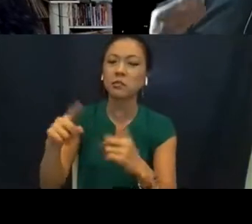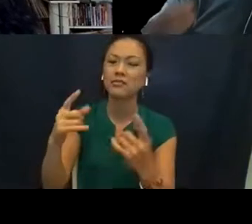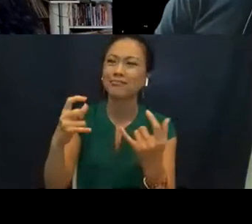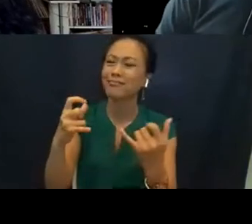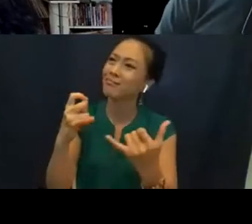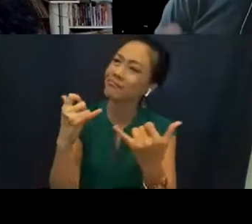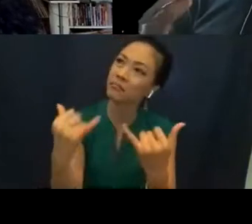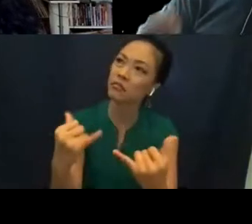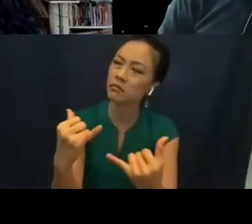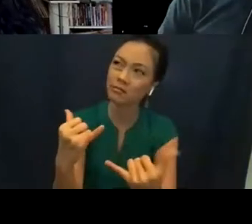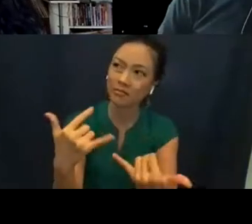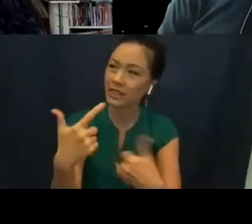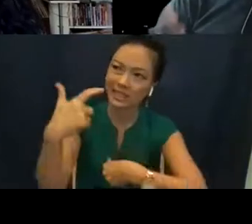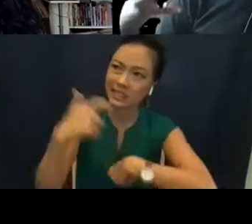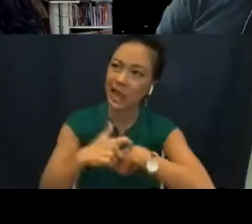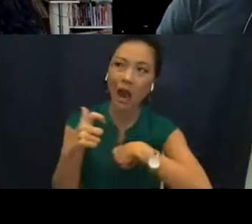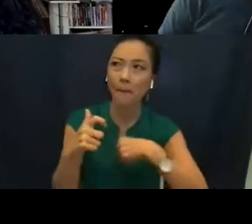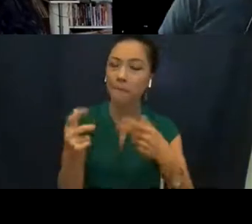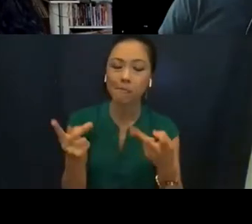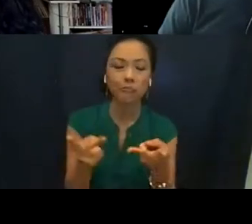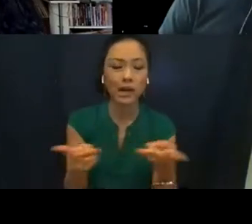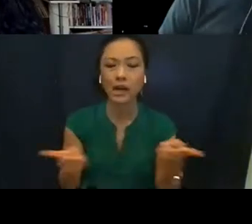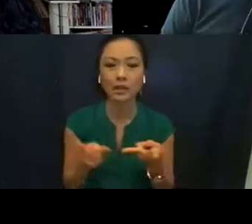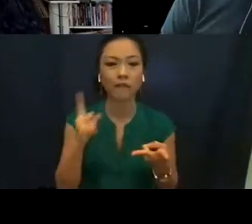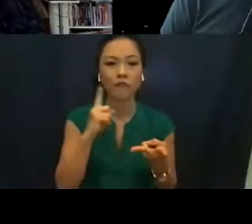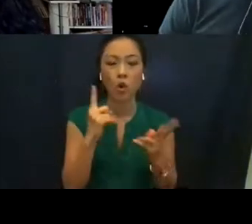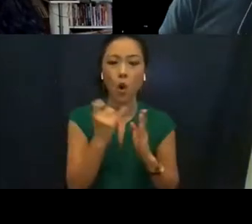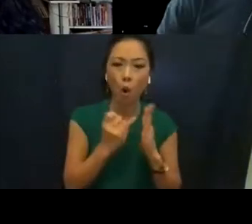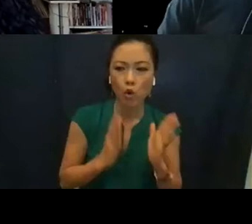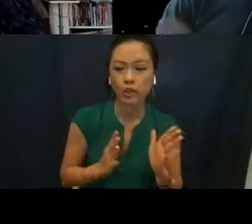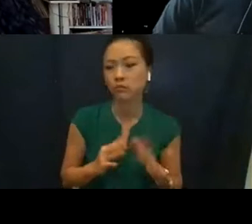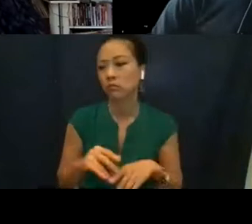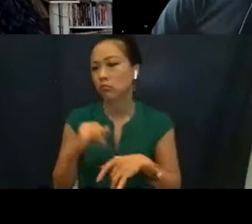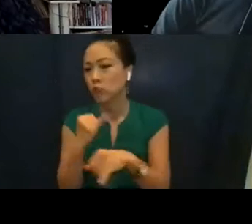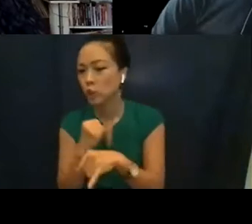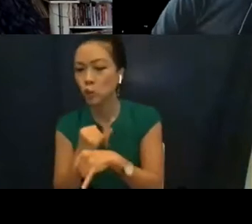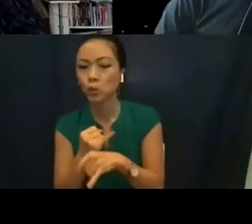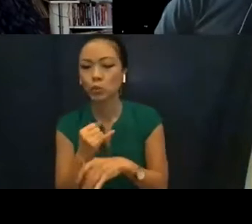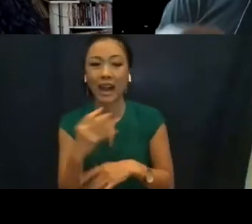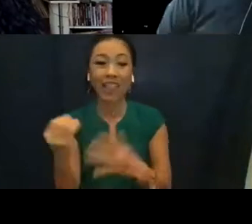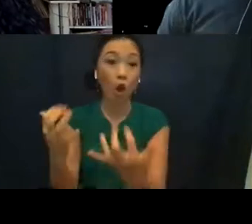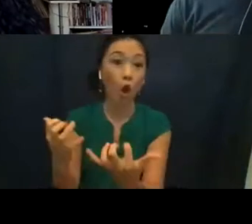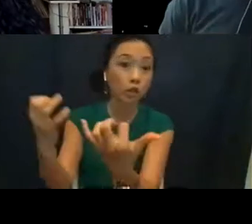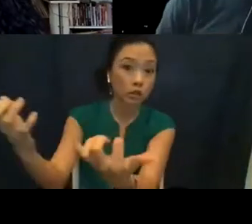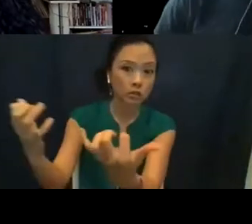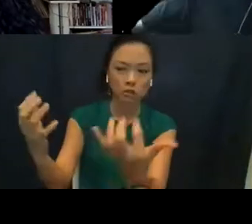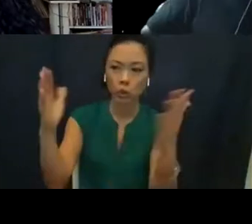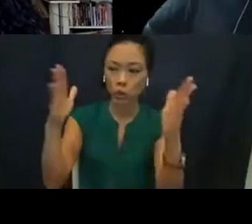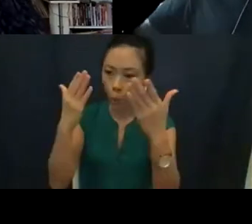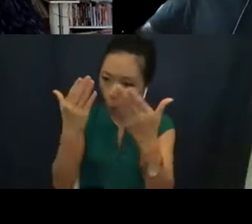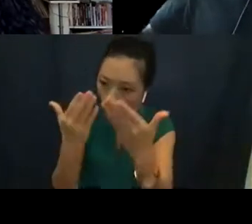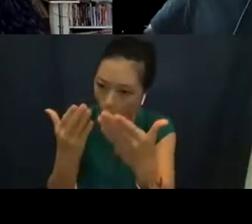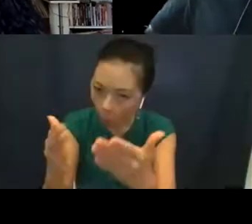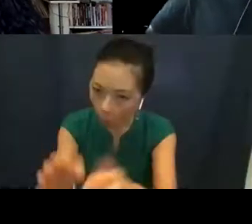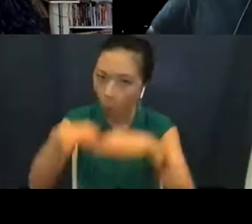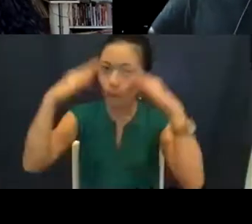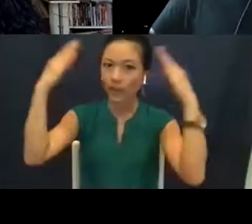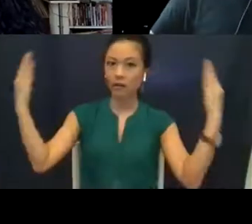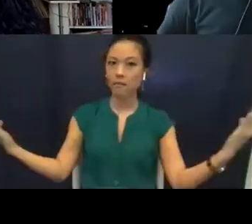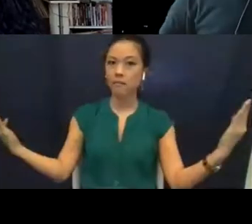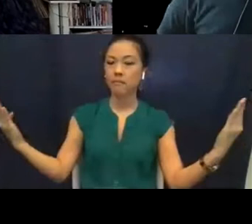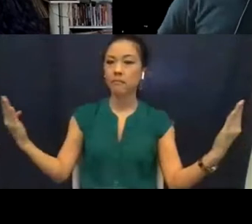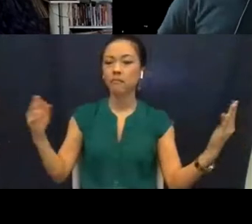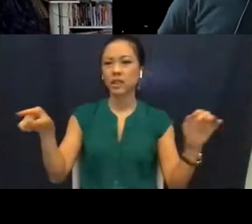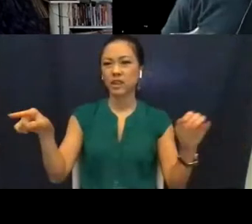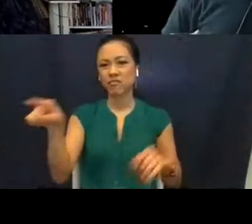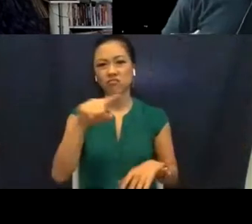for institution and audience and for audience to open that up and hear in a no-stakes way,